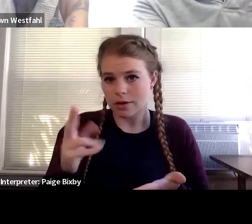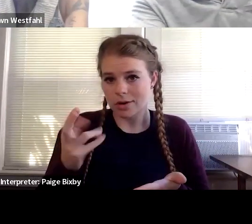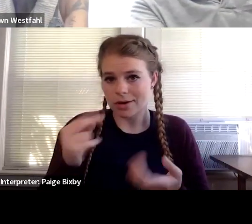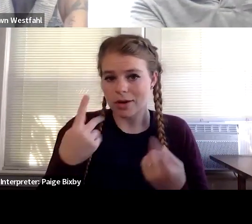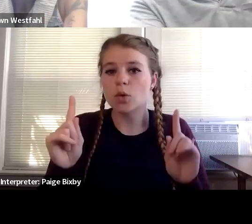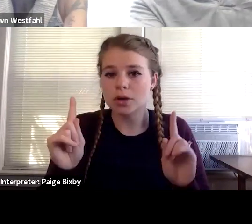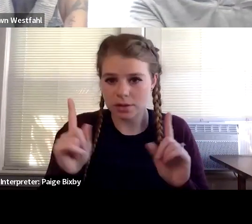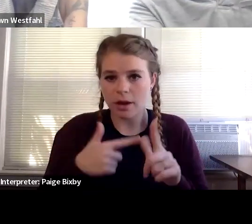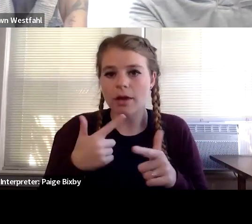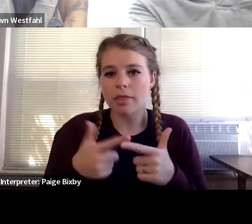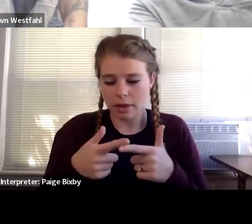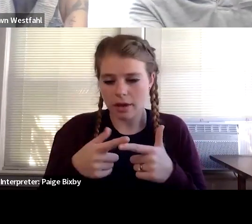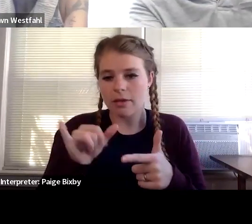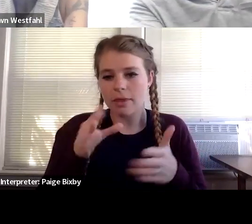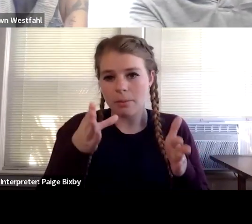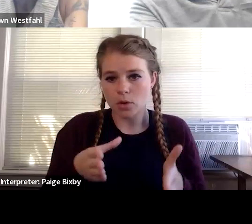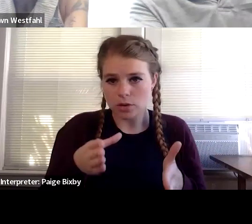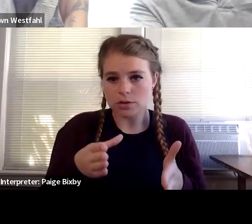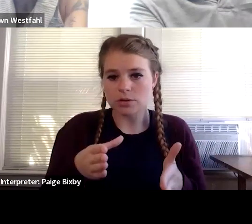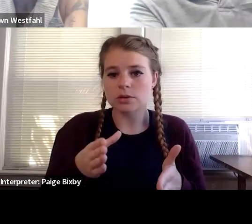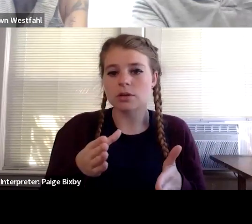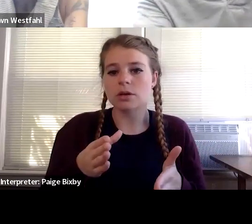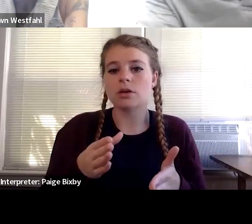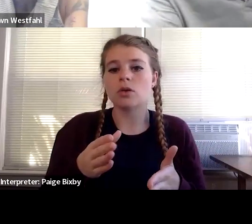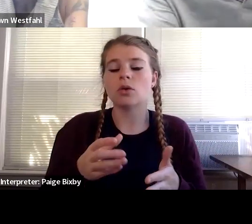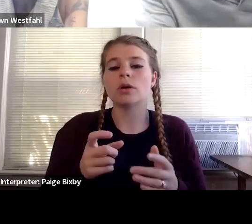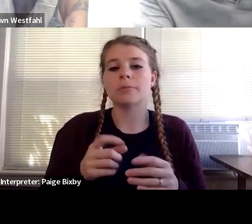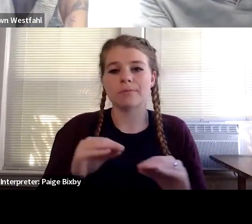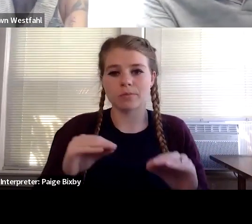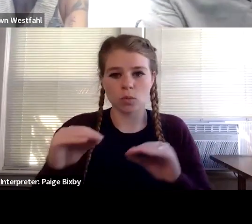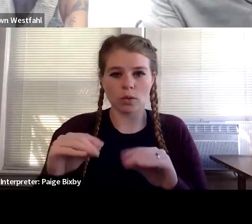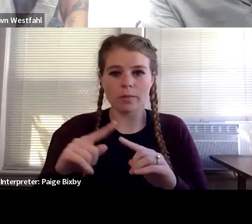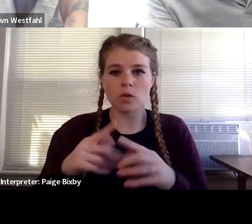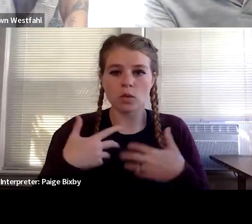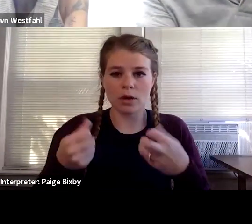you're gonna get that person into a recovery position and make sure that they're safe and you're supporting them